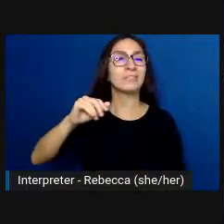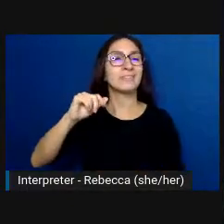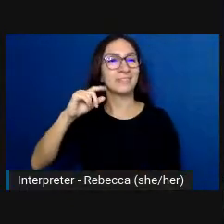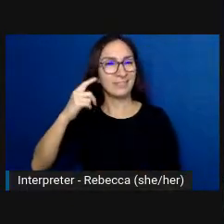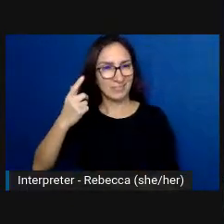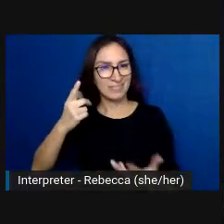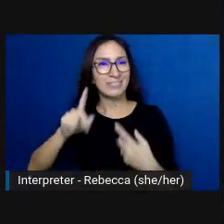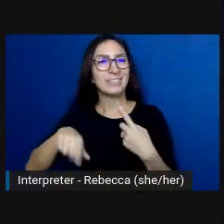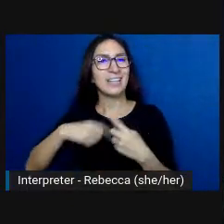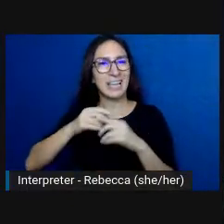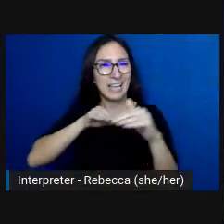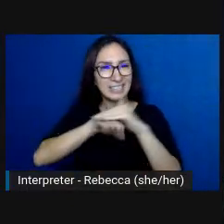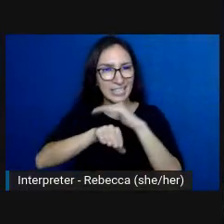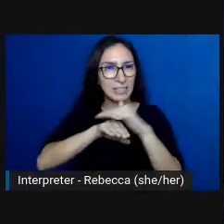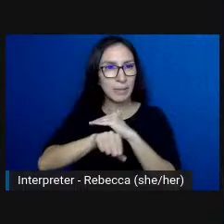Although accessibility is the main focus of my